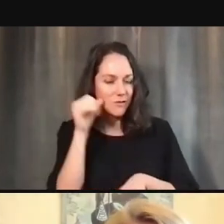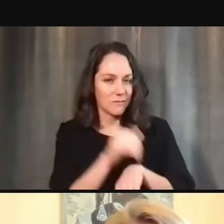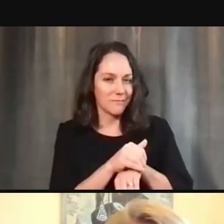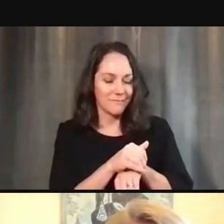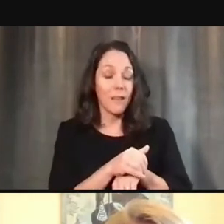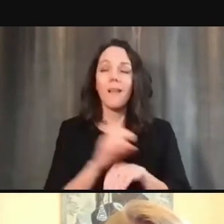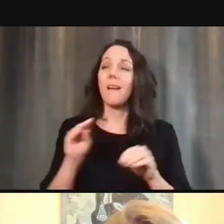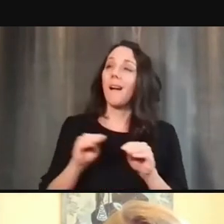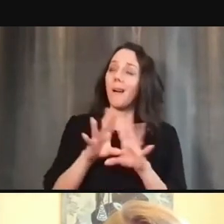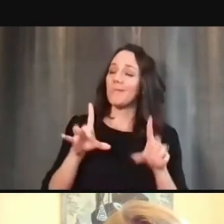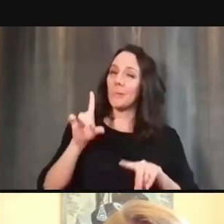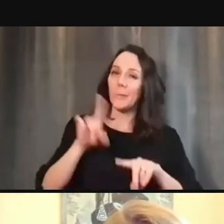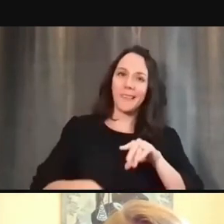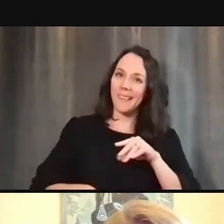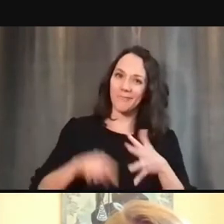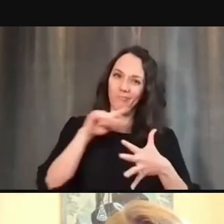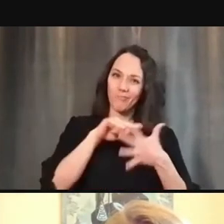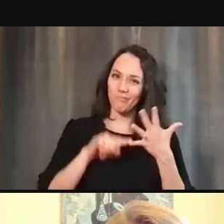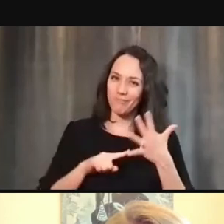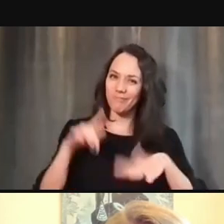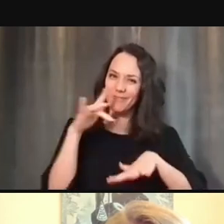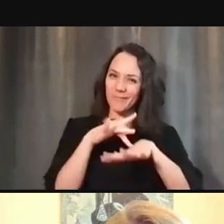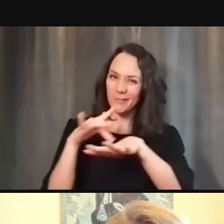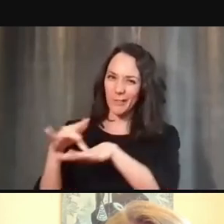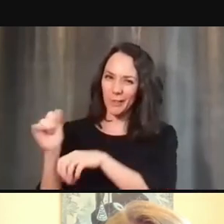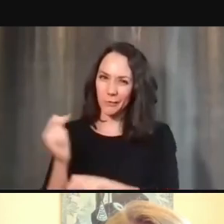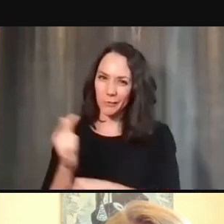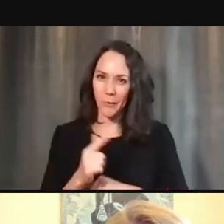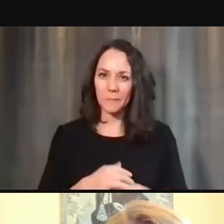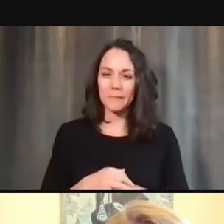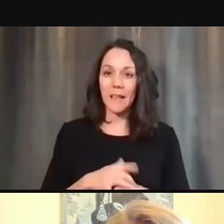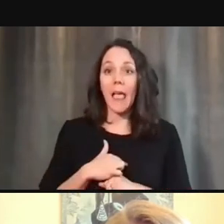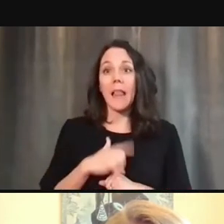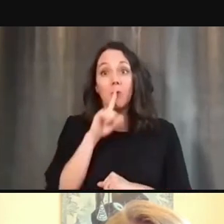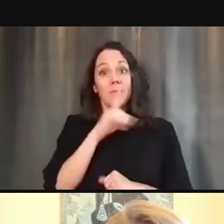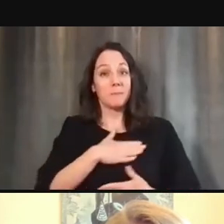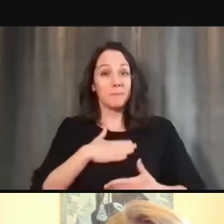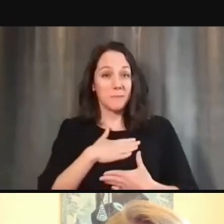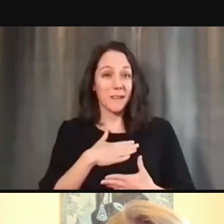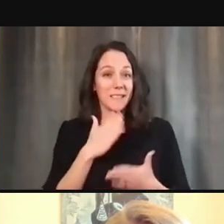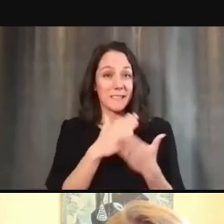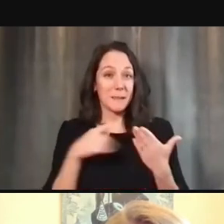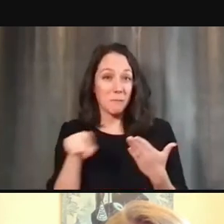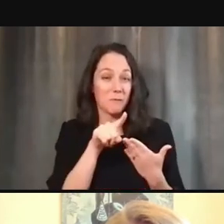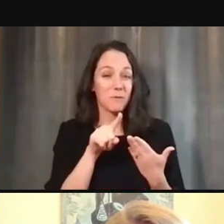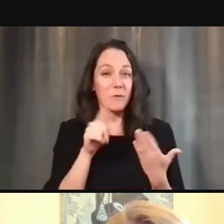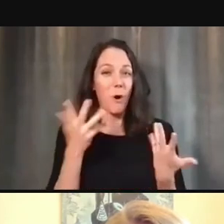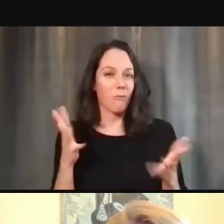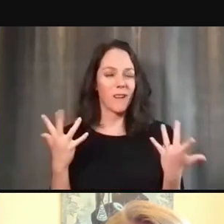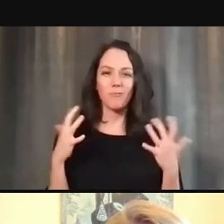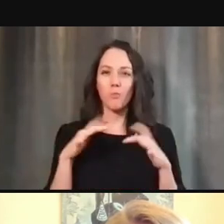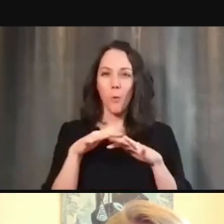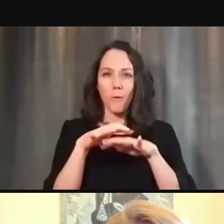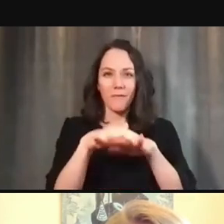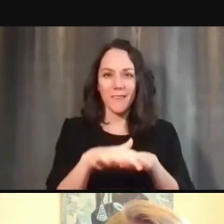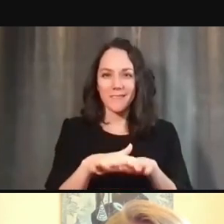And I am also appreciative that a number of you sort of woven some of how you were thinking about that to your presentations.